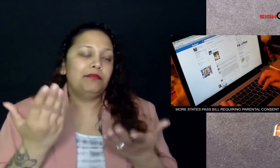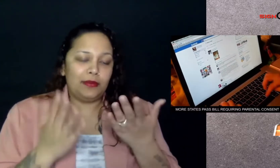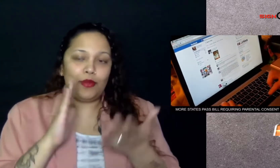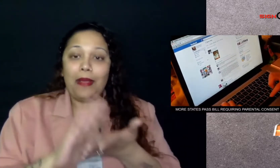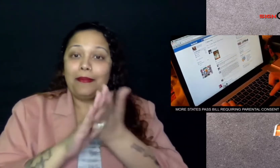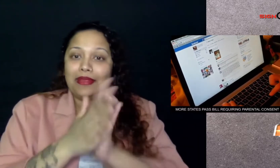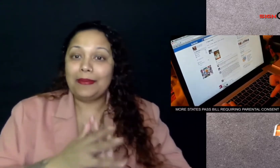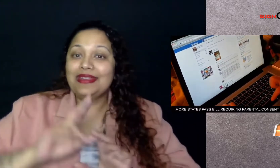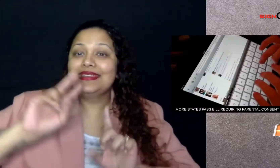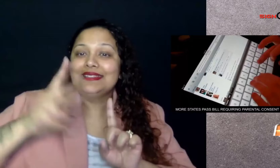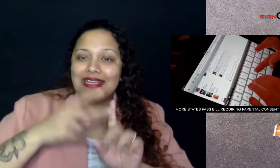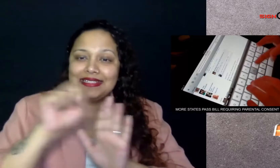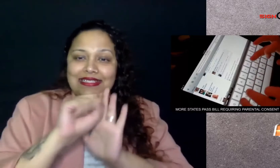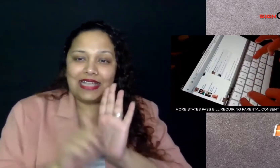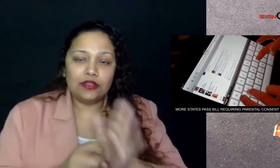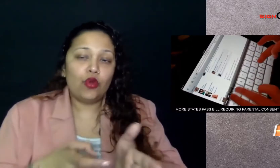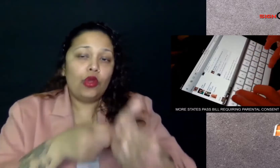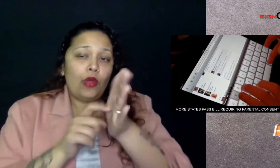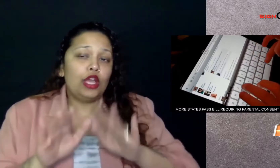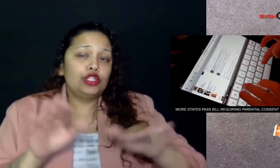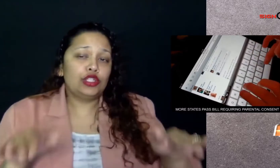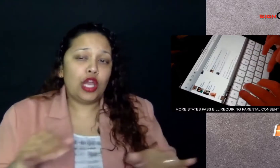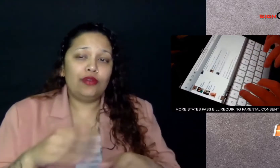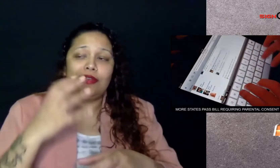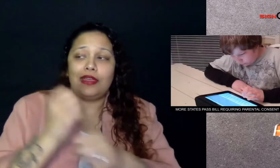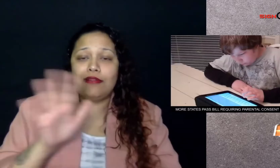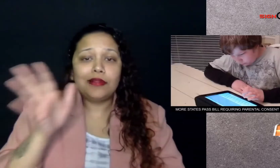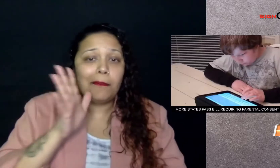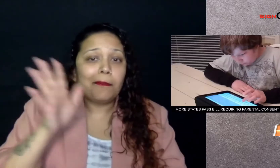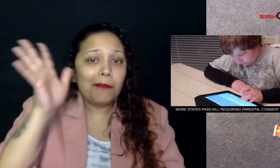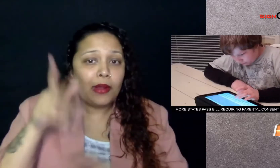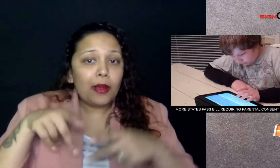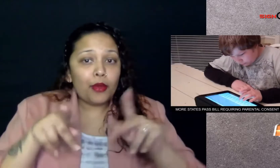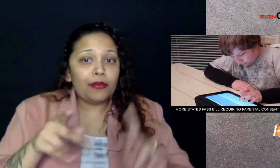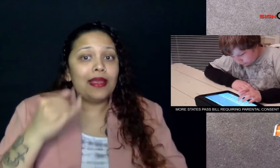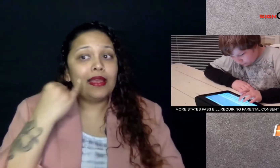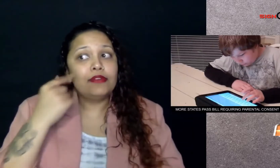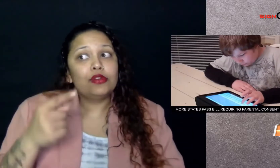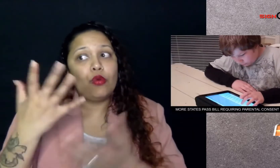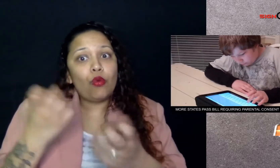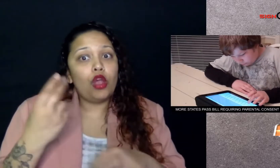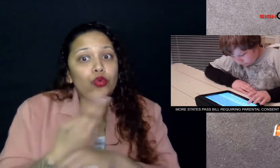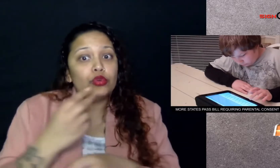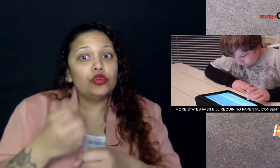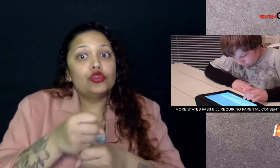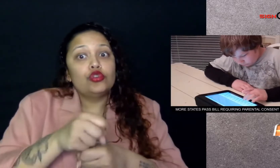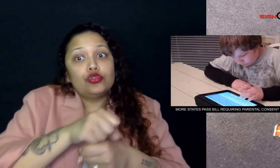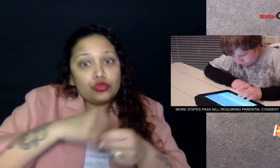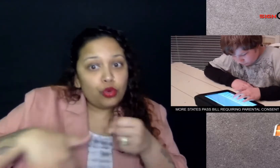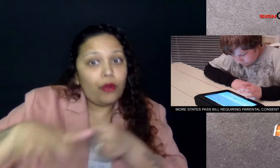Arkansas May soon become the second state to require children to get their parents permission